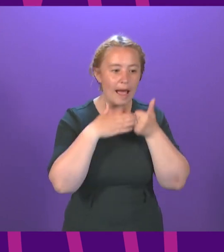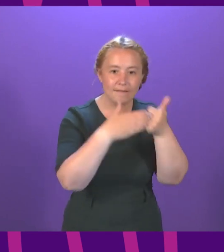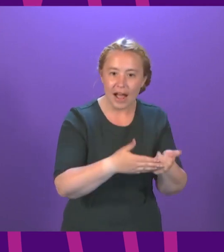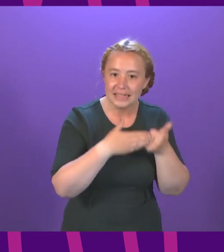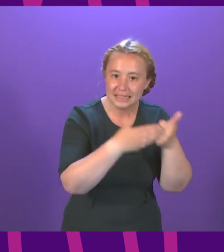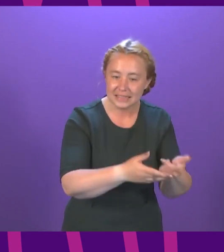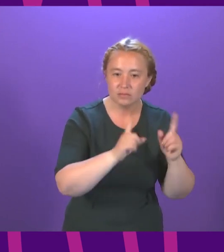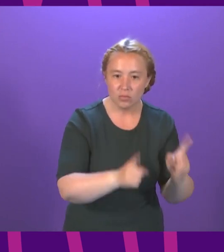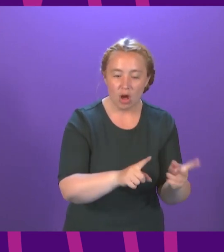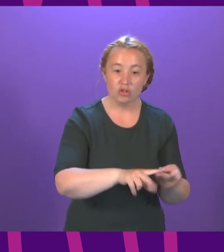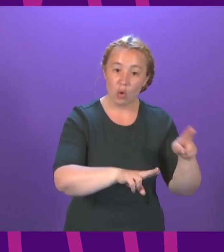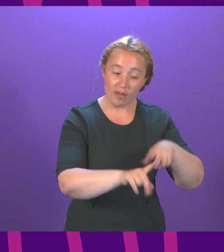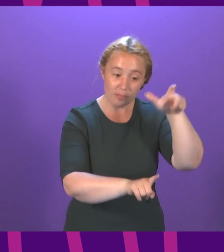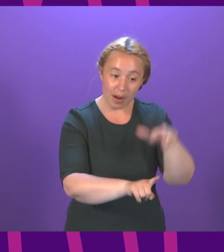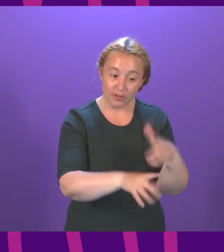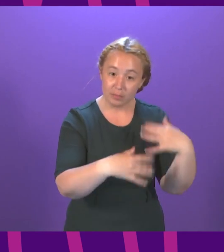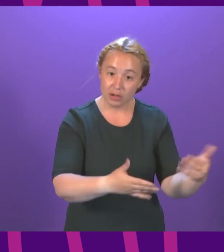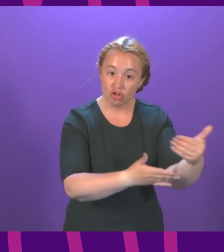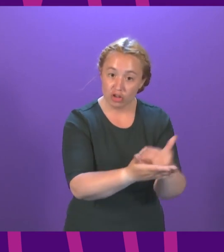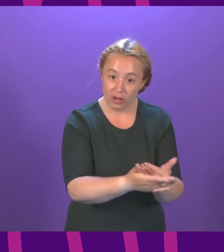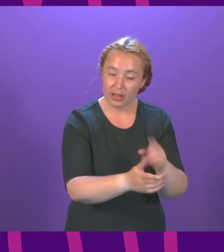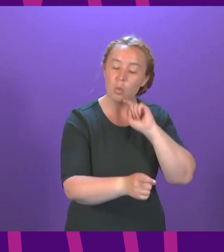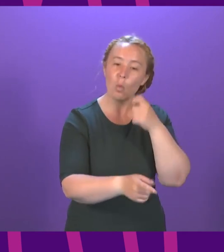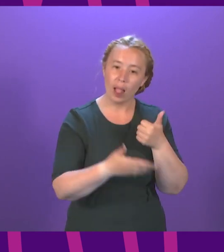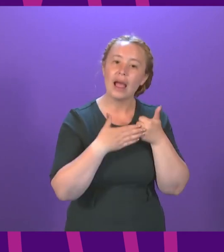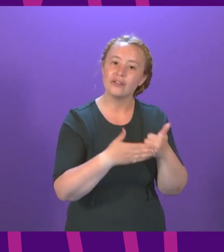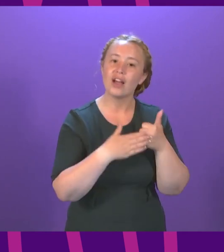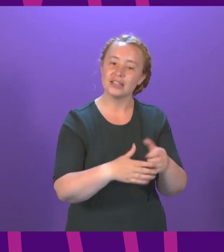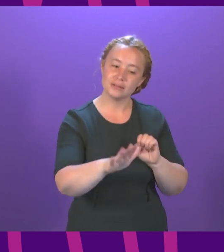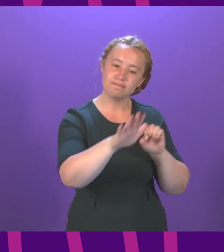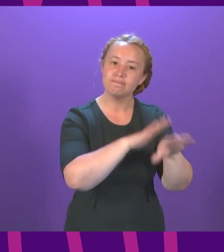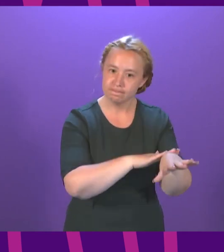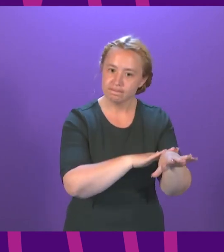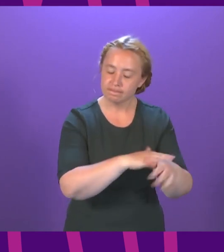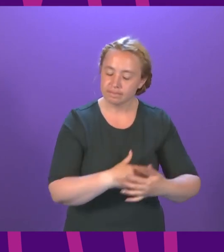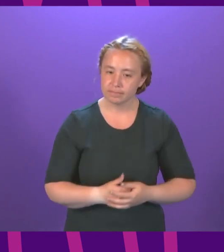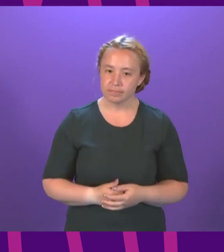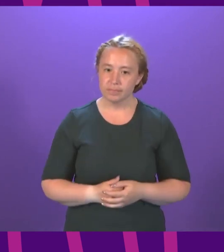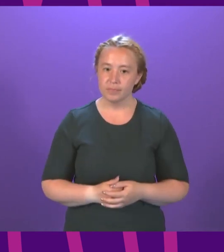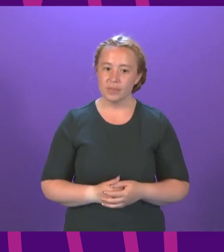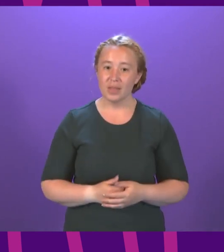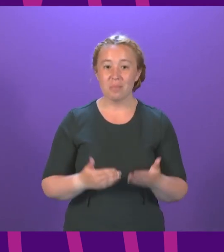for people who have been shielding. However, the main part of my answer is more general.